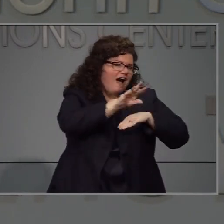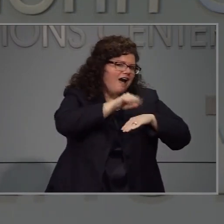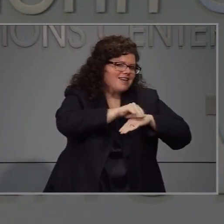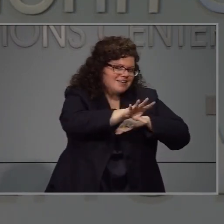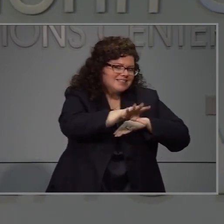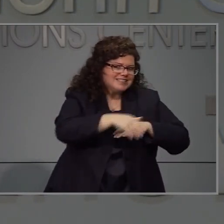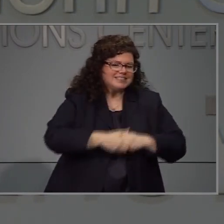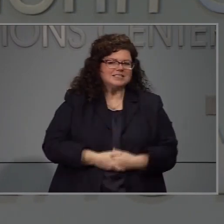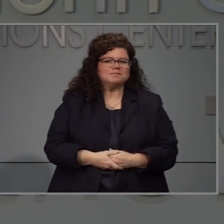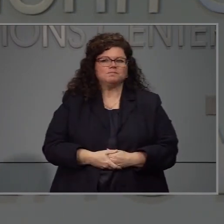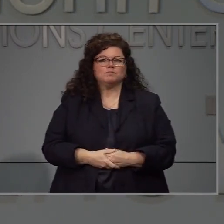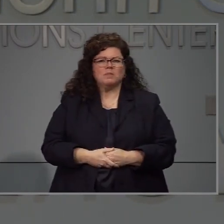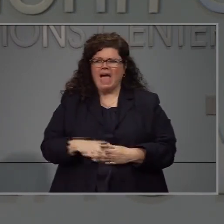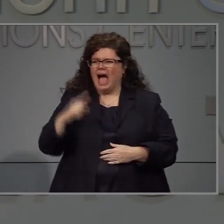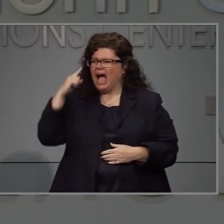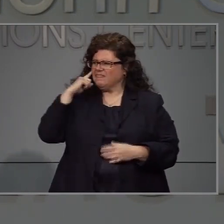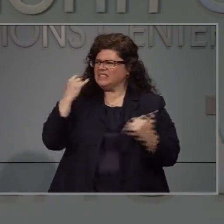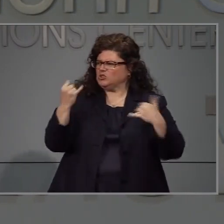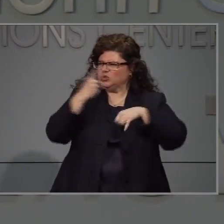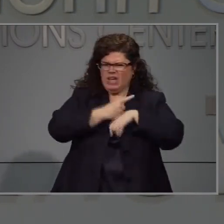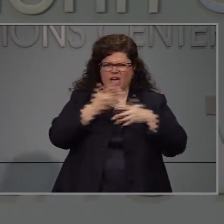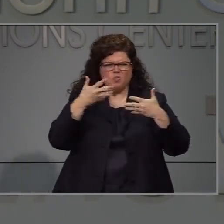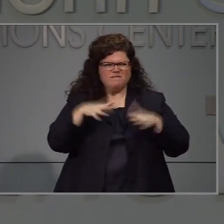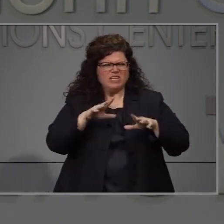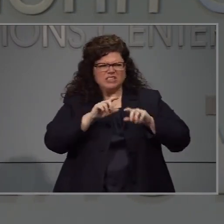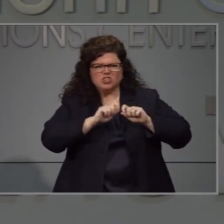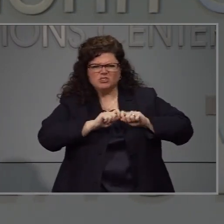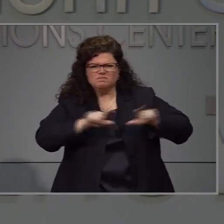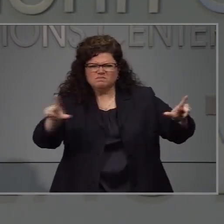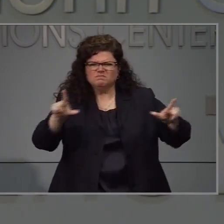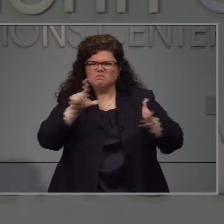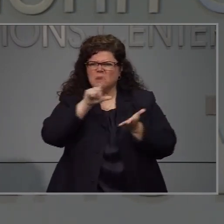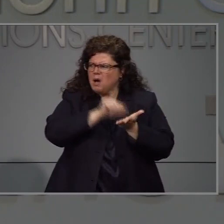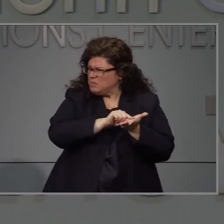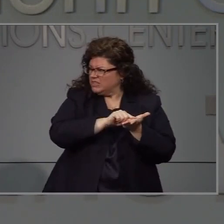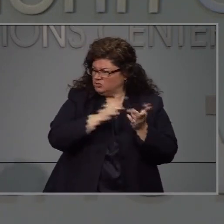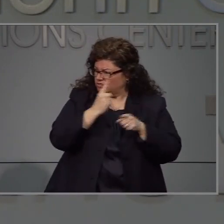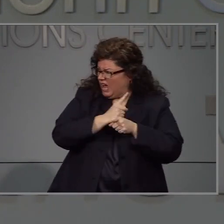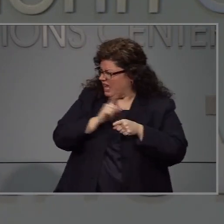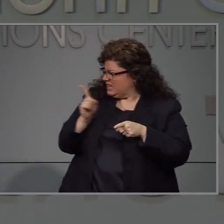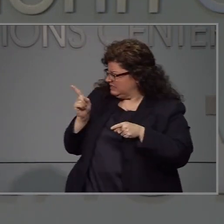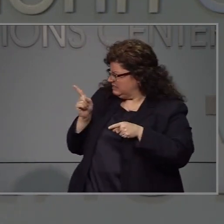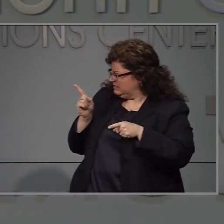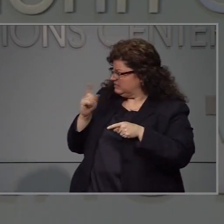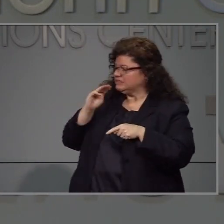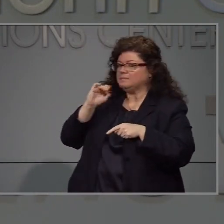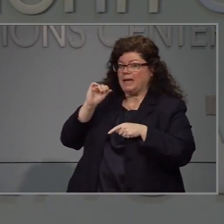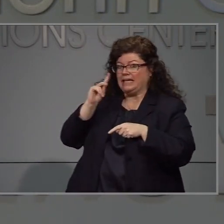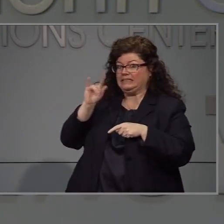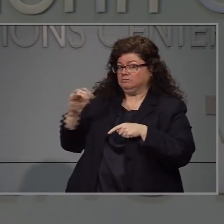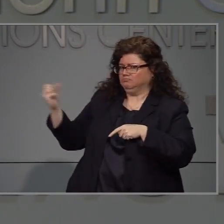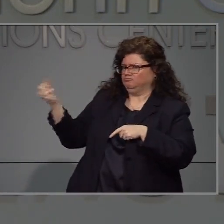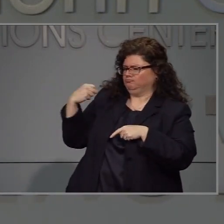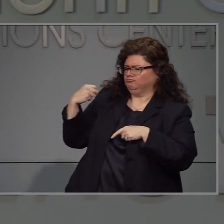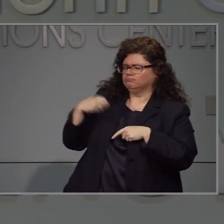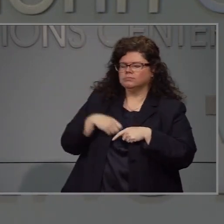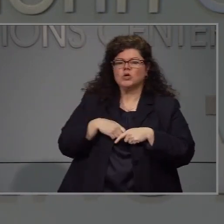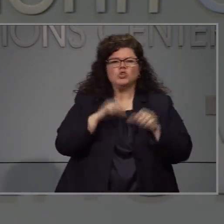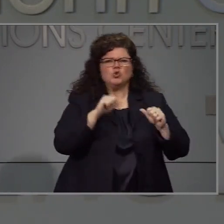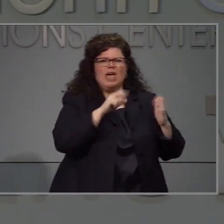VAST MAJORITY. CONGREGATIONS ACROSS NORTH CAROLINA ARE DOING THE RIGHT THINGS TO PROTECT THEIR MEMBERS AND I THINK THAT THEY'LL KEEP ON DOING THAT AND KEEP ON FOLLOWING OUR GUIDE US